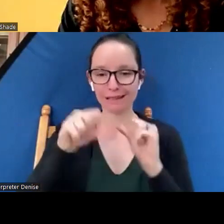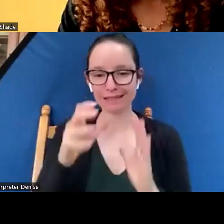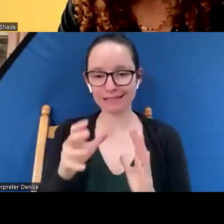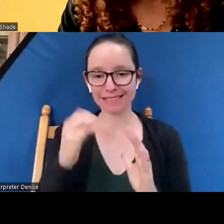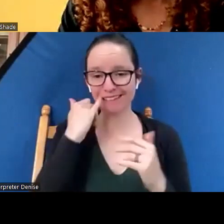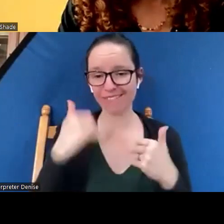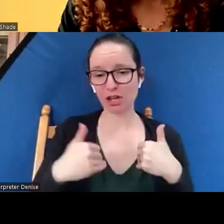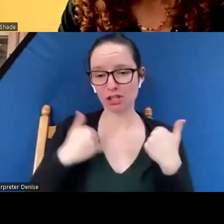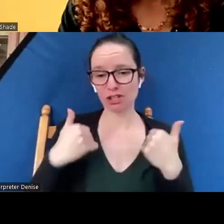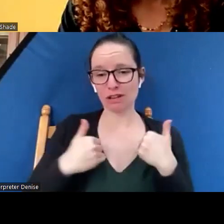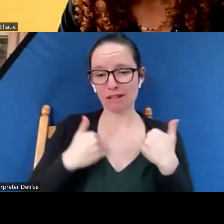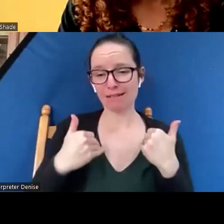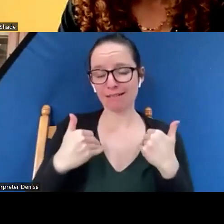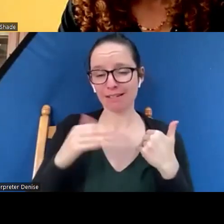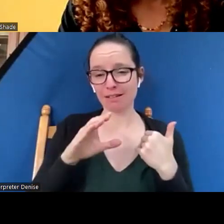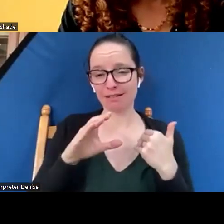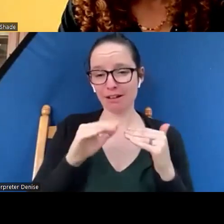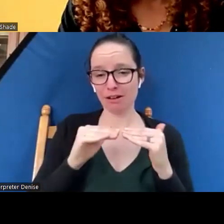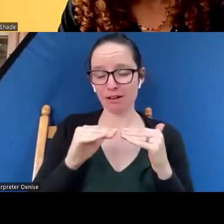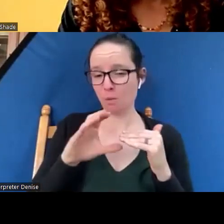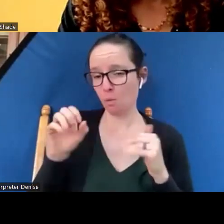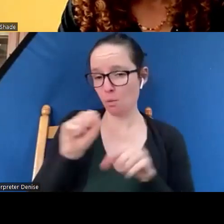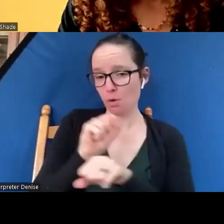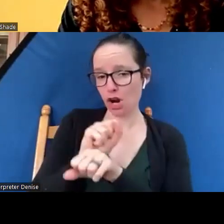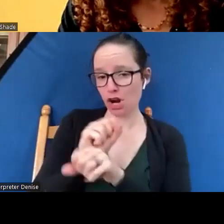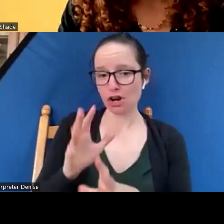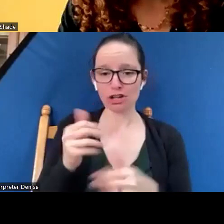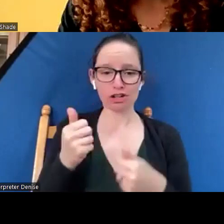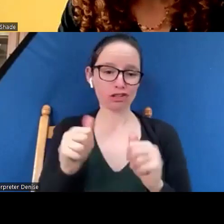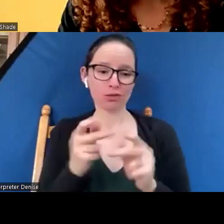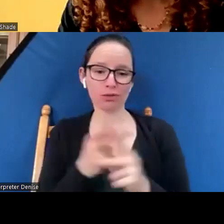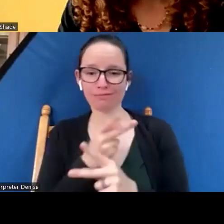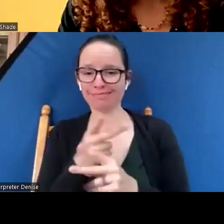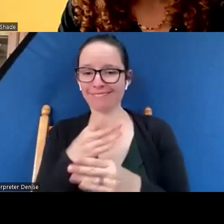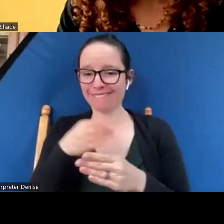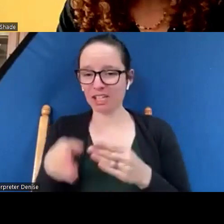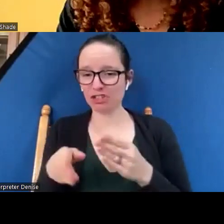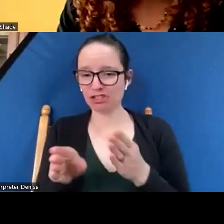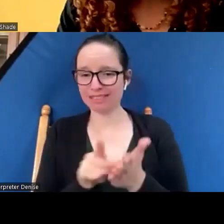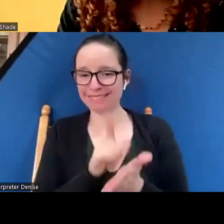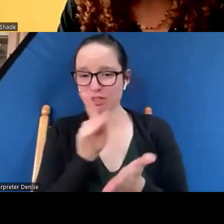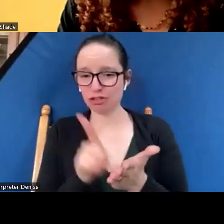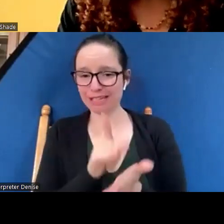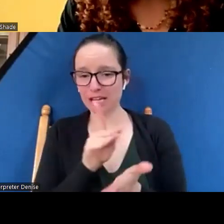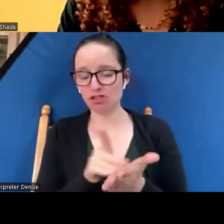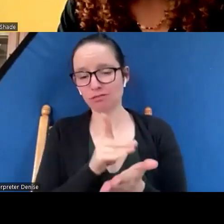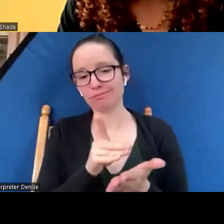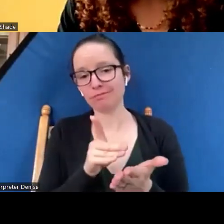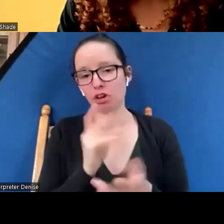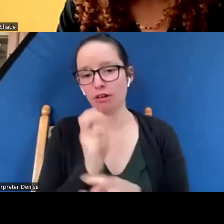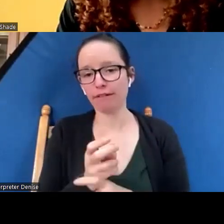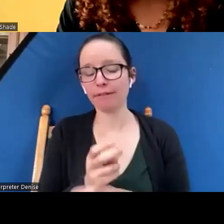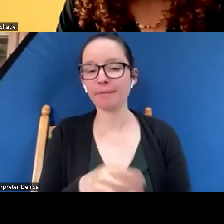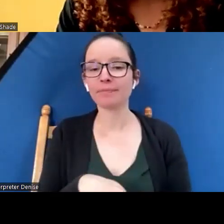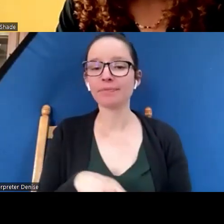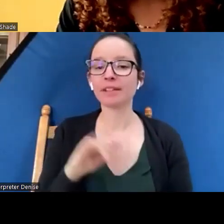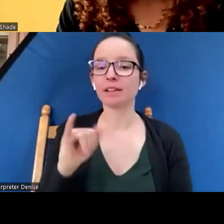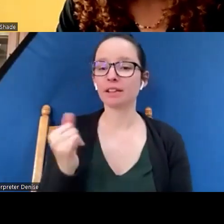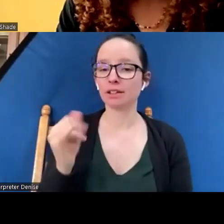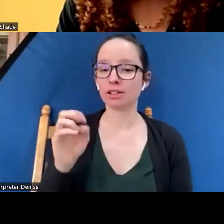through their dissertation, so. Hailey, do you have any suggestions for those facilitator trainings?